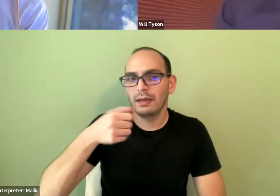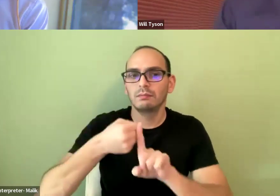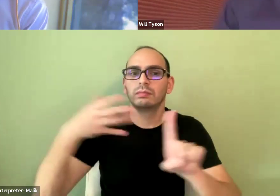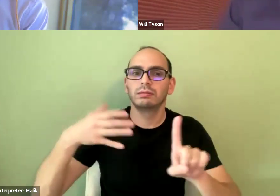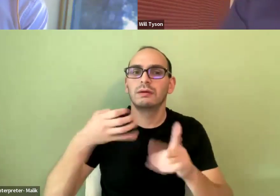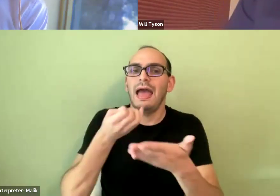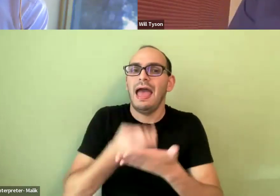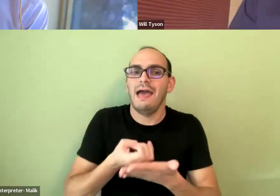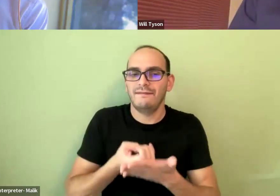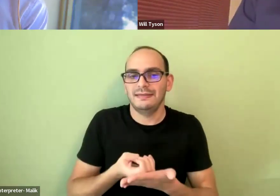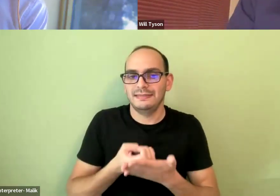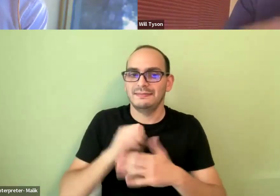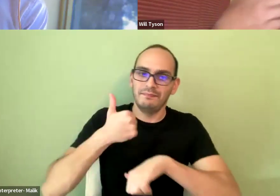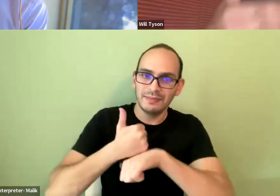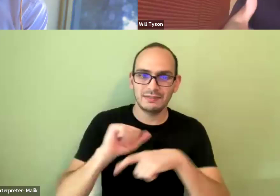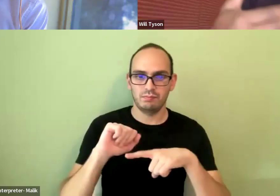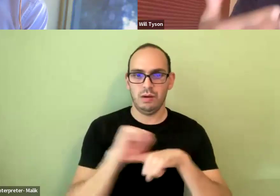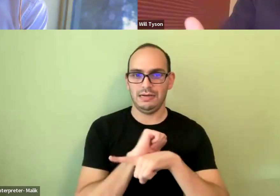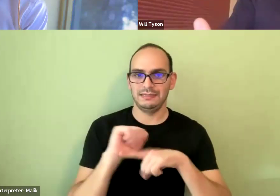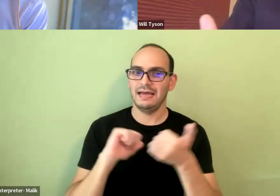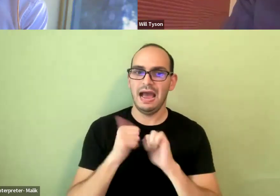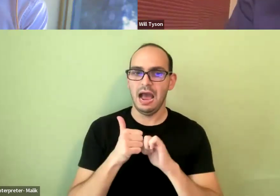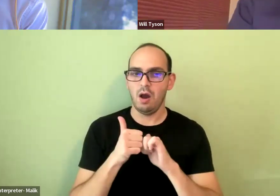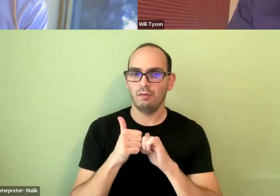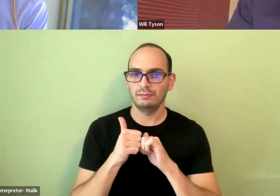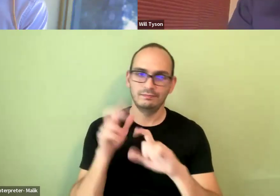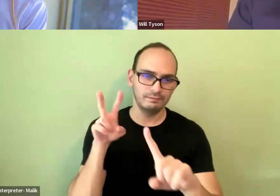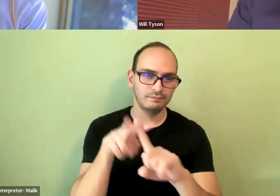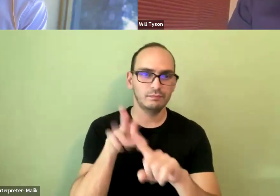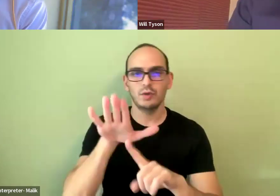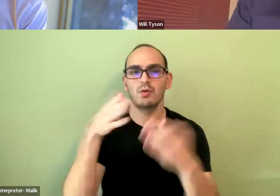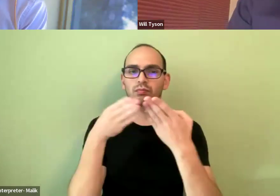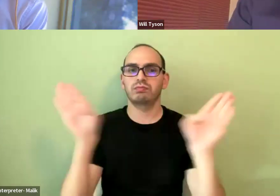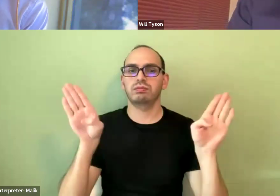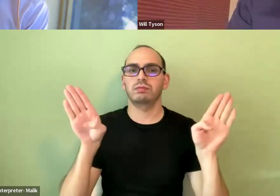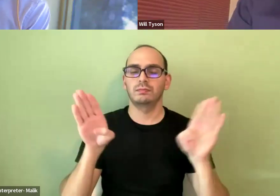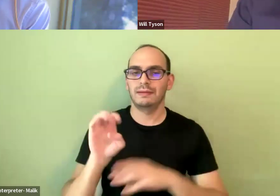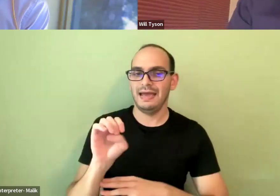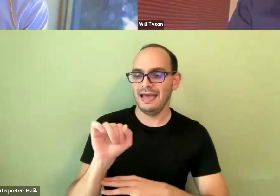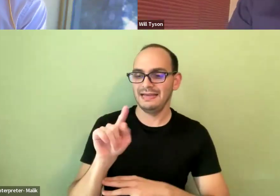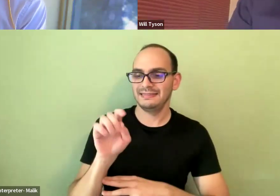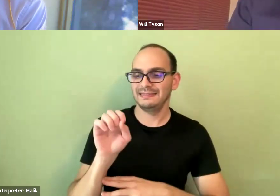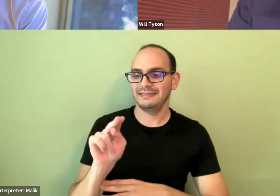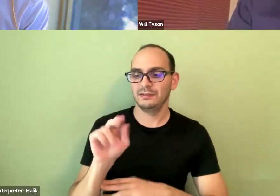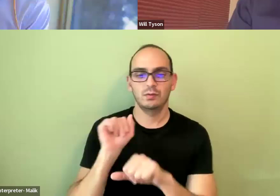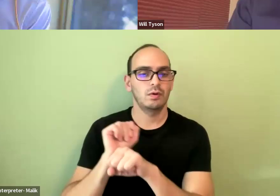practices in your work and kind of how that factors in to your broader S-STEM work?